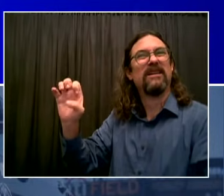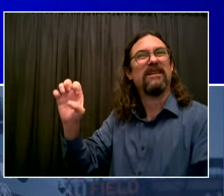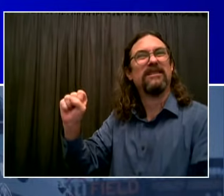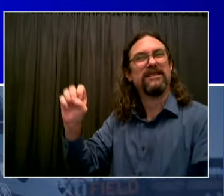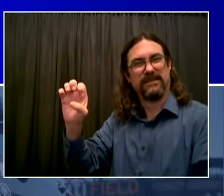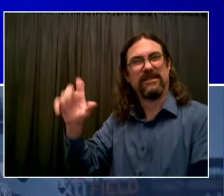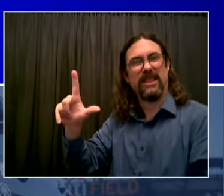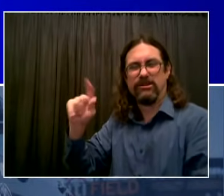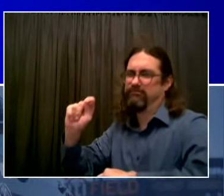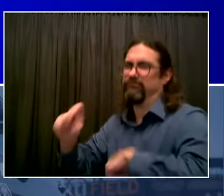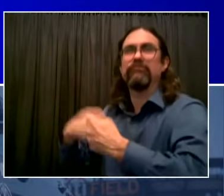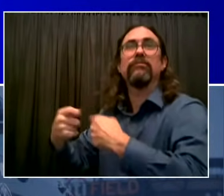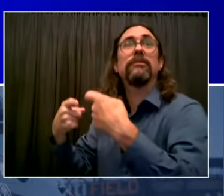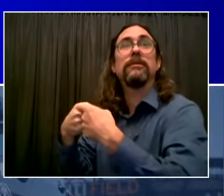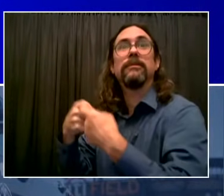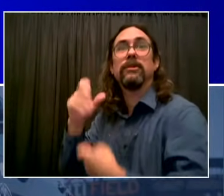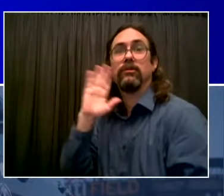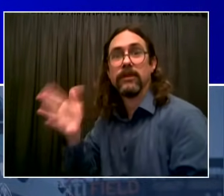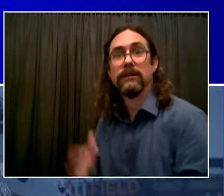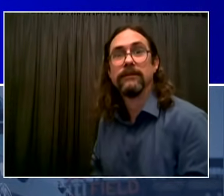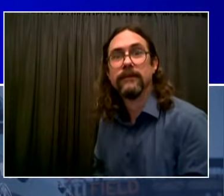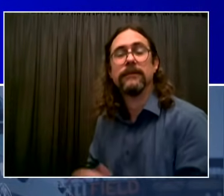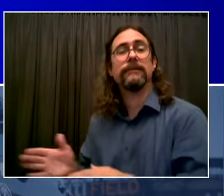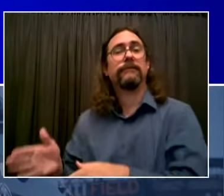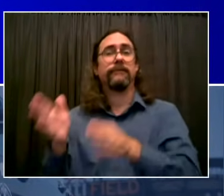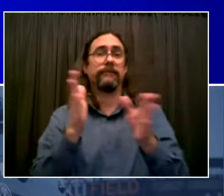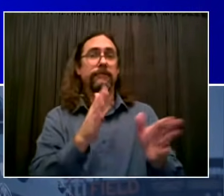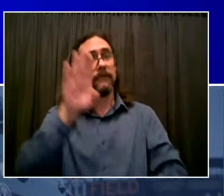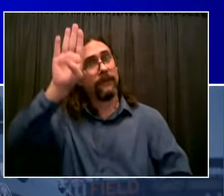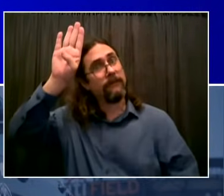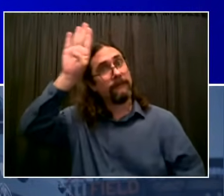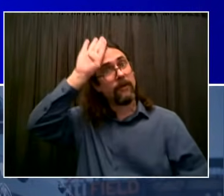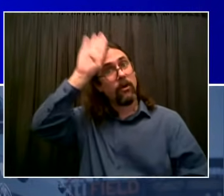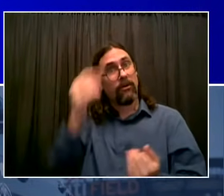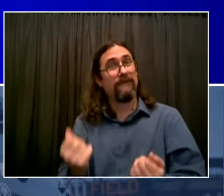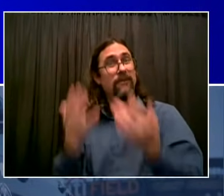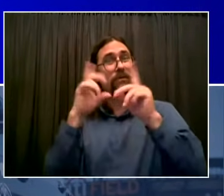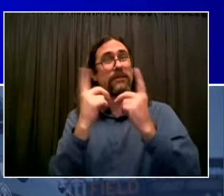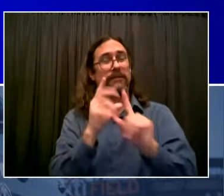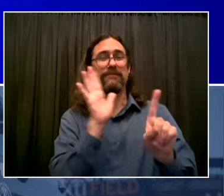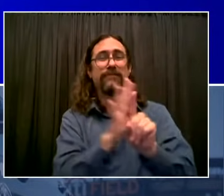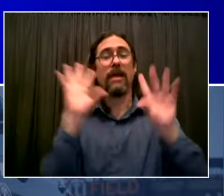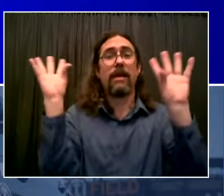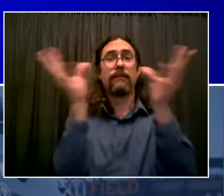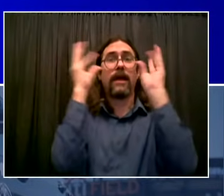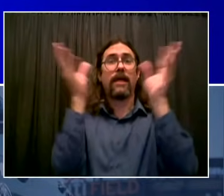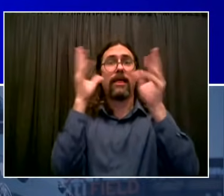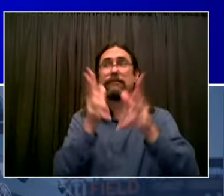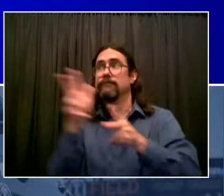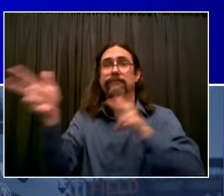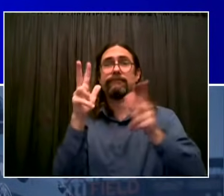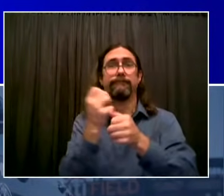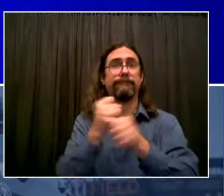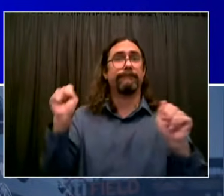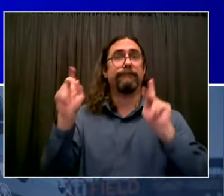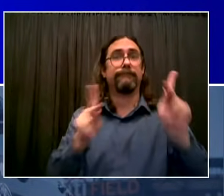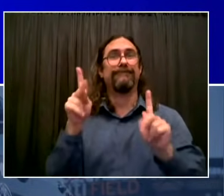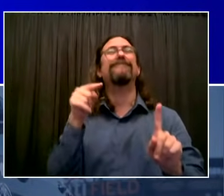ELECTRIC AMBULANCES FOR THE FDNY. WITH WHETHER YOU'R ETALKIN G ABOUT CARS, TRUCKS, AMBULANCES, MORE ANDO MRE WE CAN GET THAT DONE WITH ELECTRIC